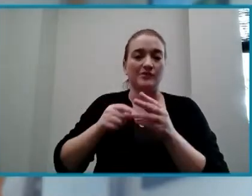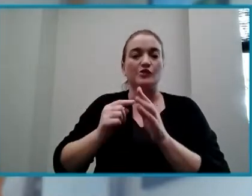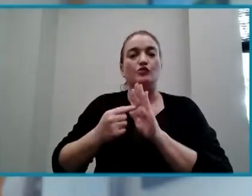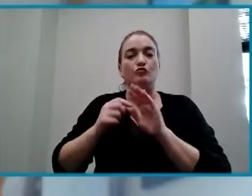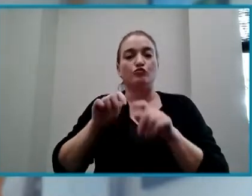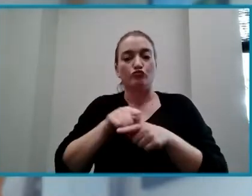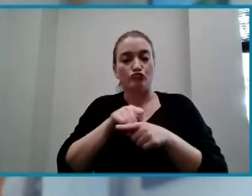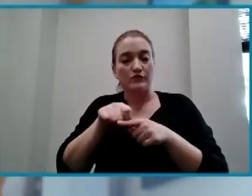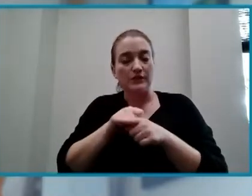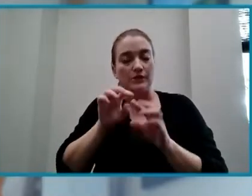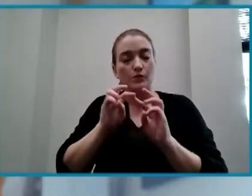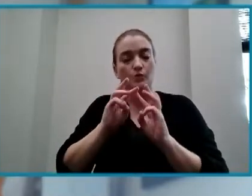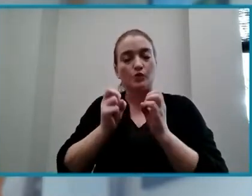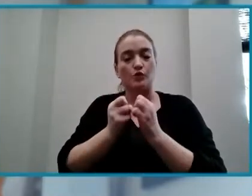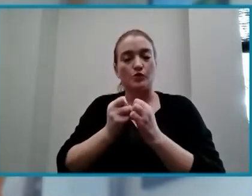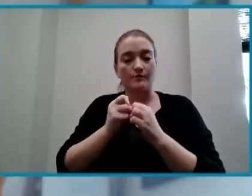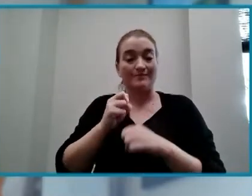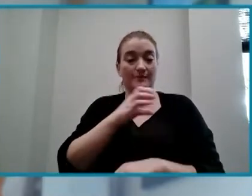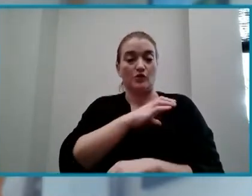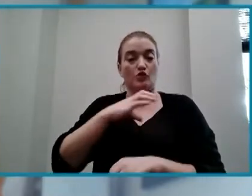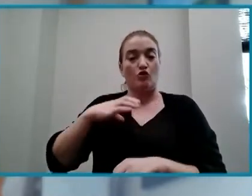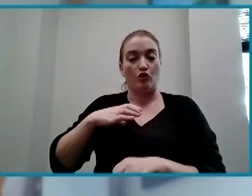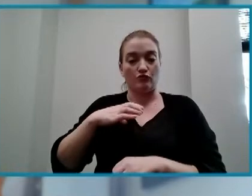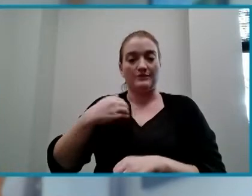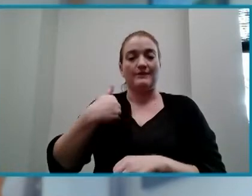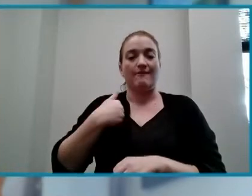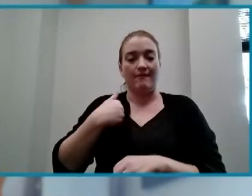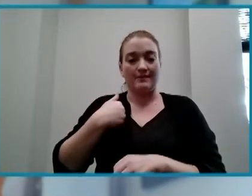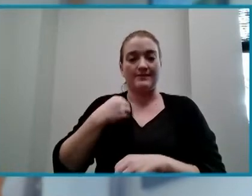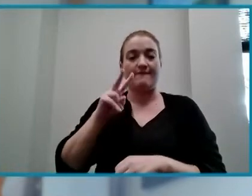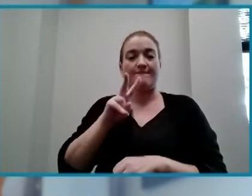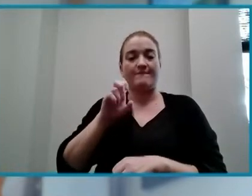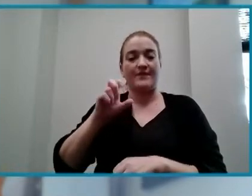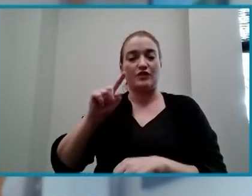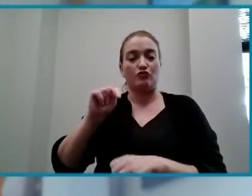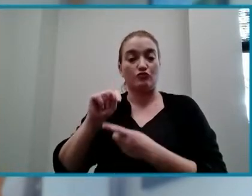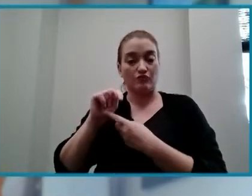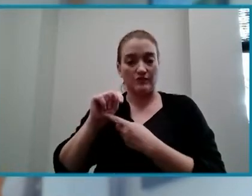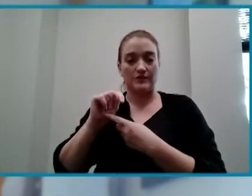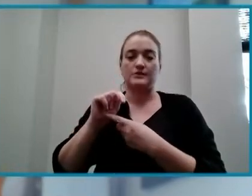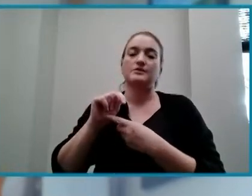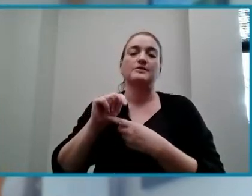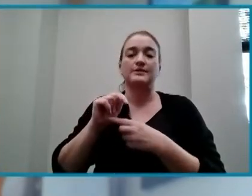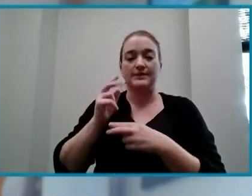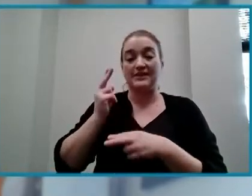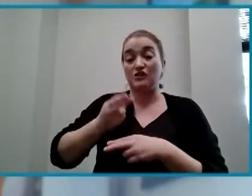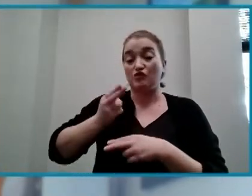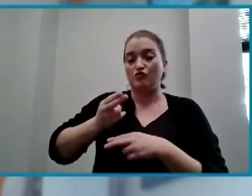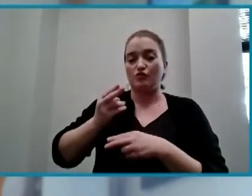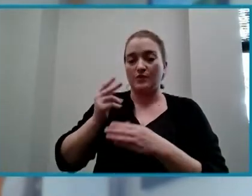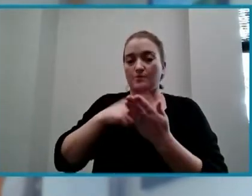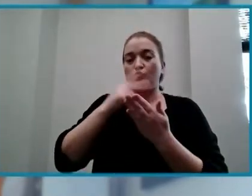They have a veteran's oral history program. Uh, we've done several different things. Also, a female veteran's, uh,